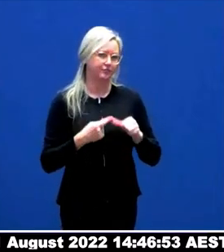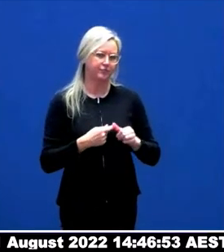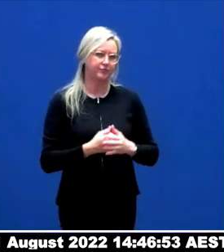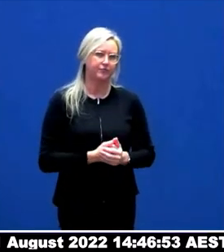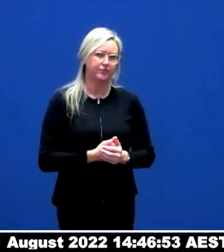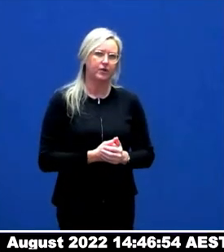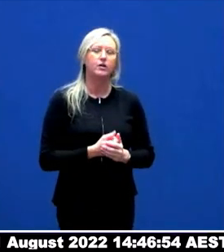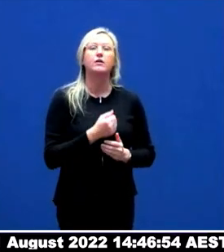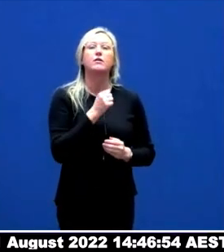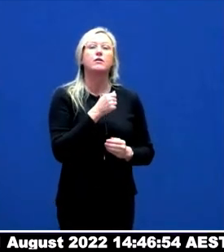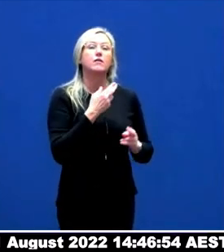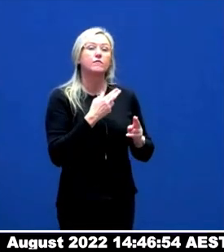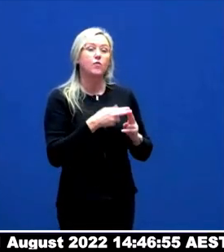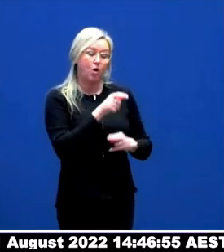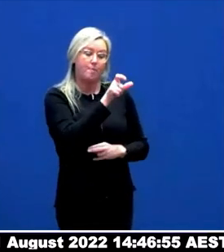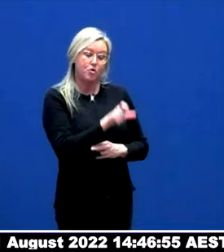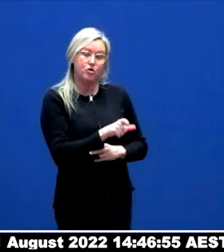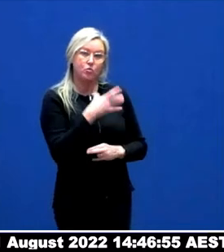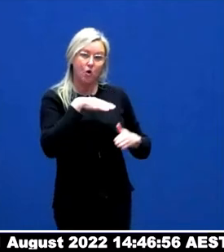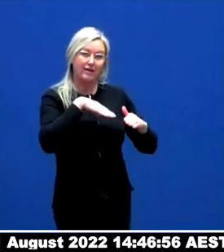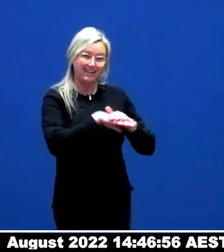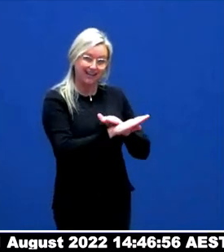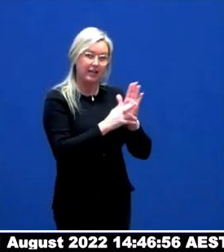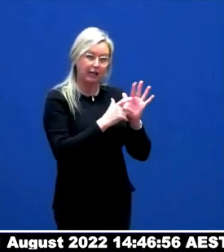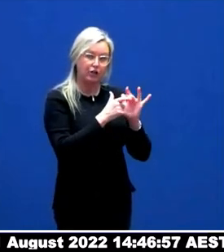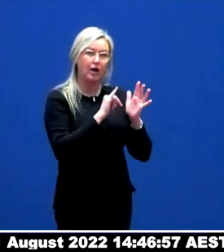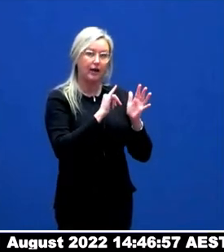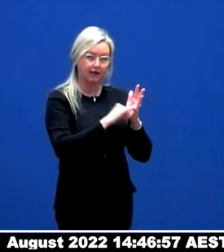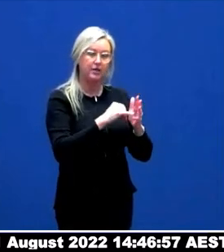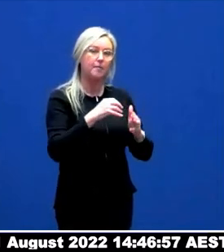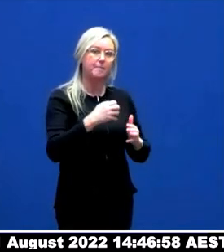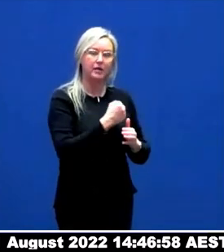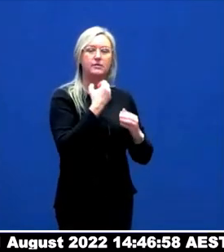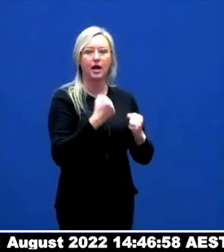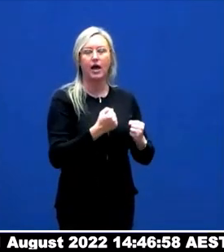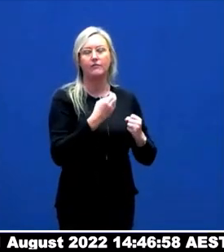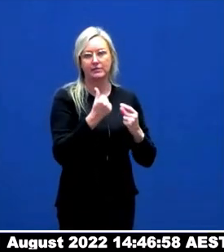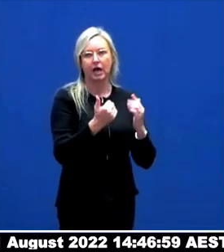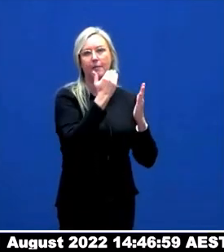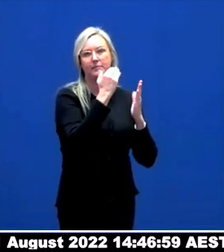some criteria. The first criteria is they must be under 65 years or under.